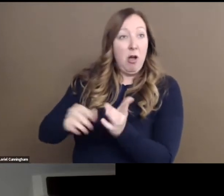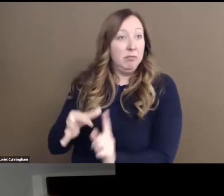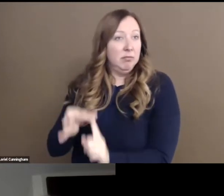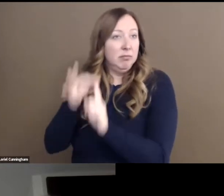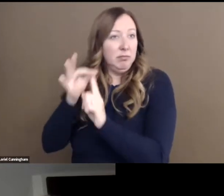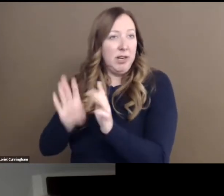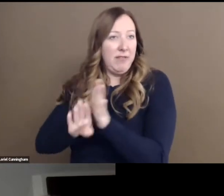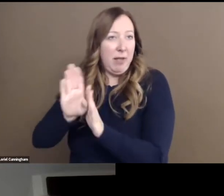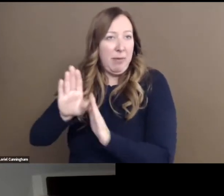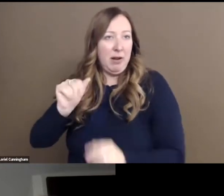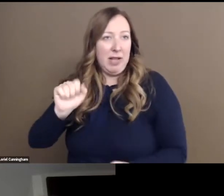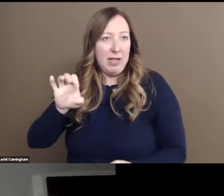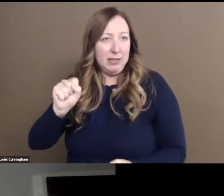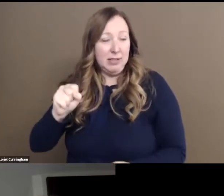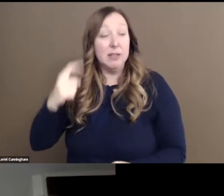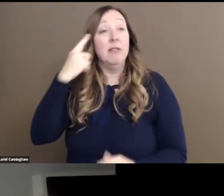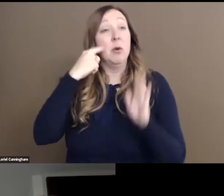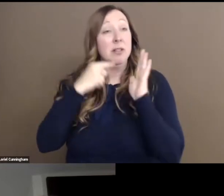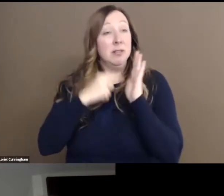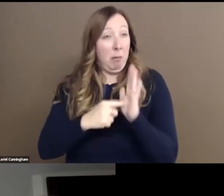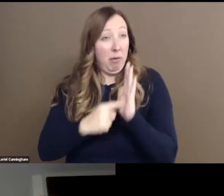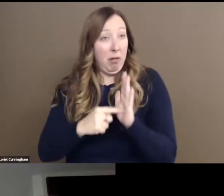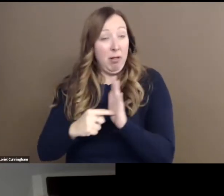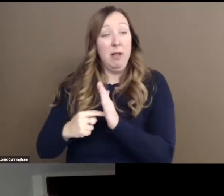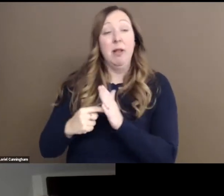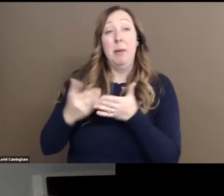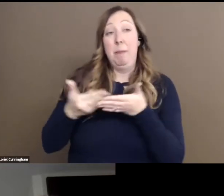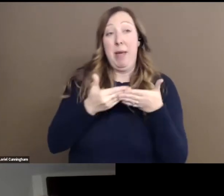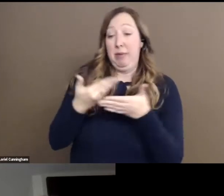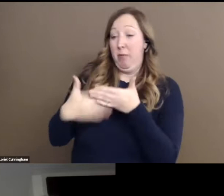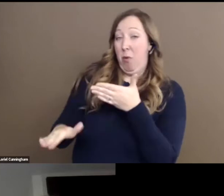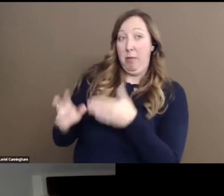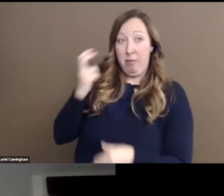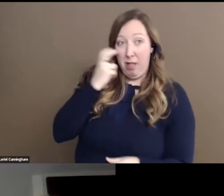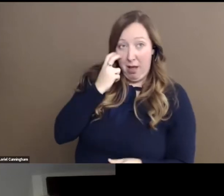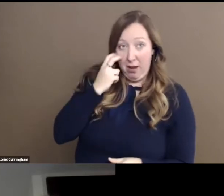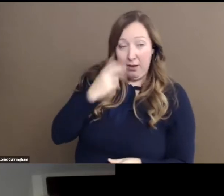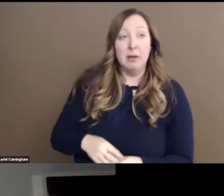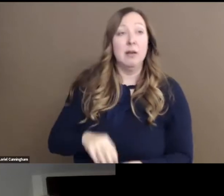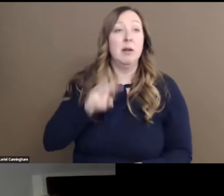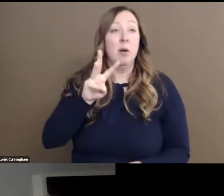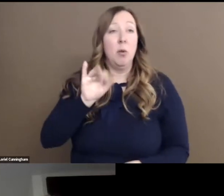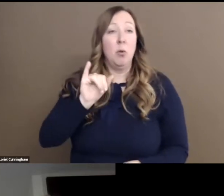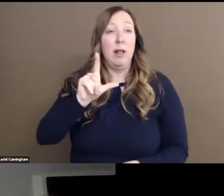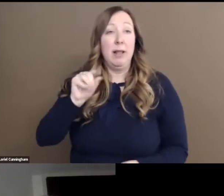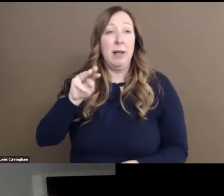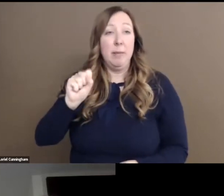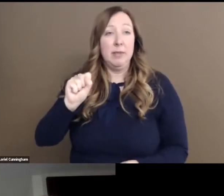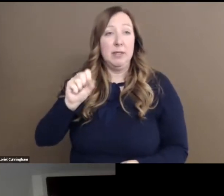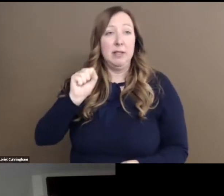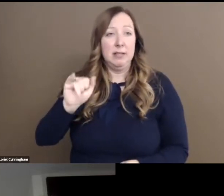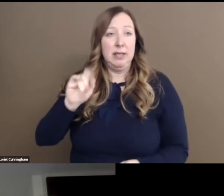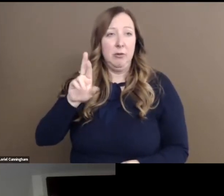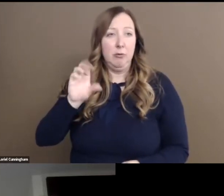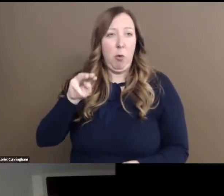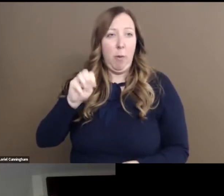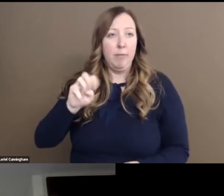such as congenital blindness williams syndrome and perinatal stroke